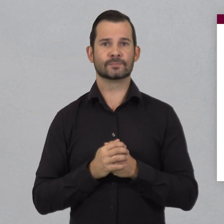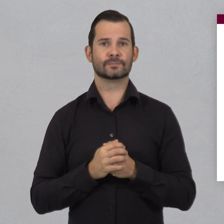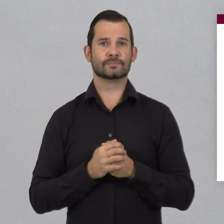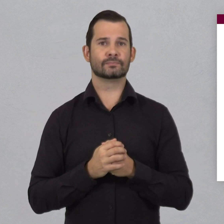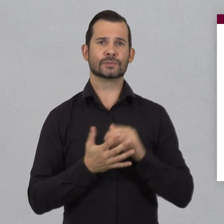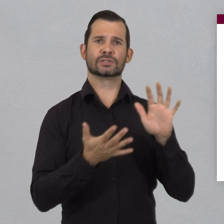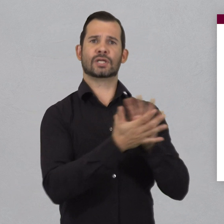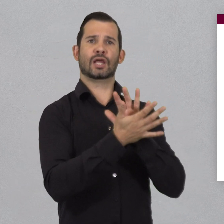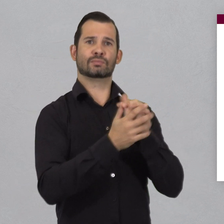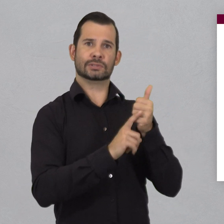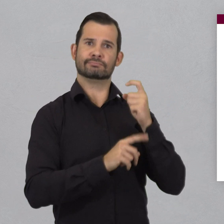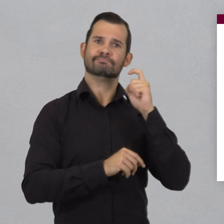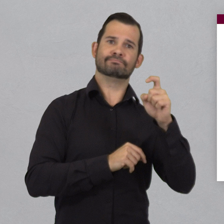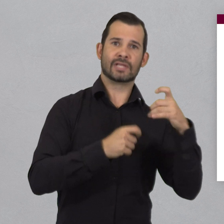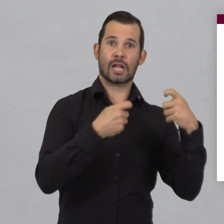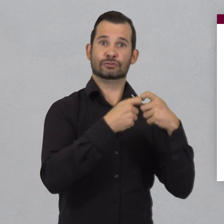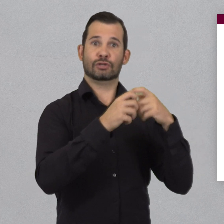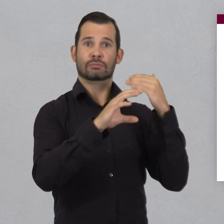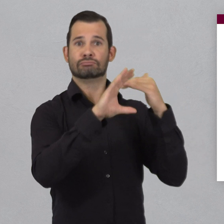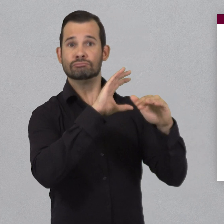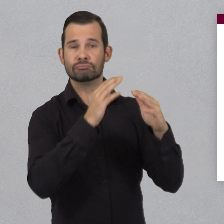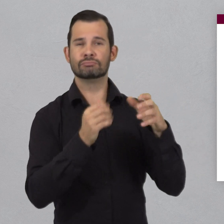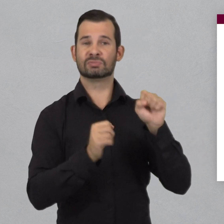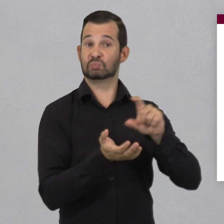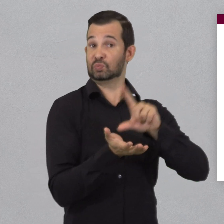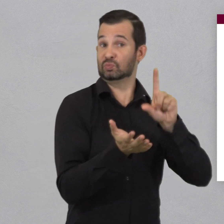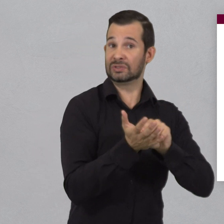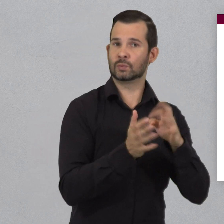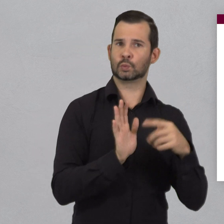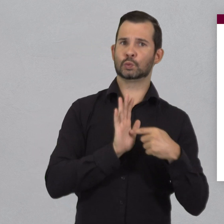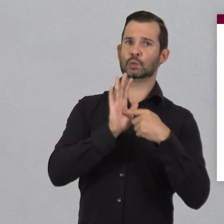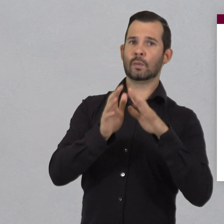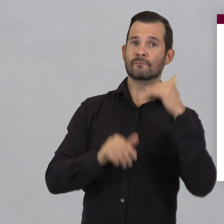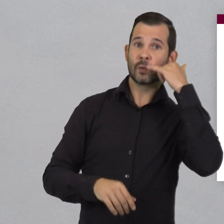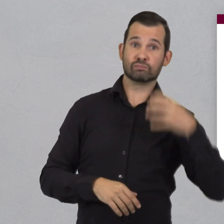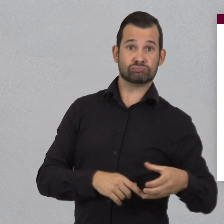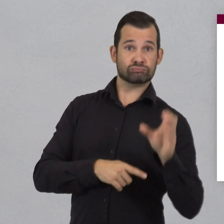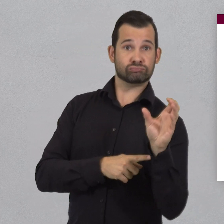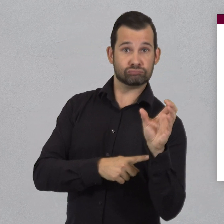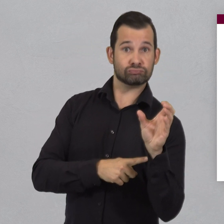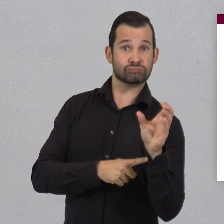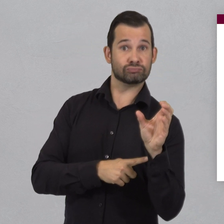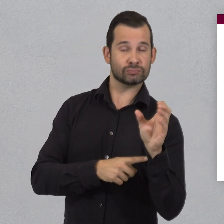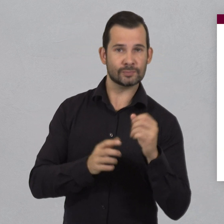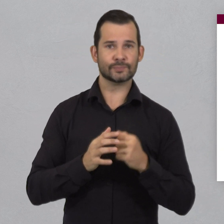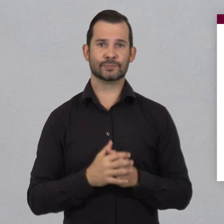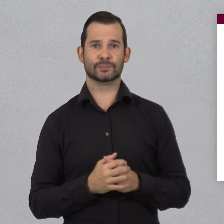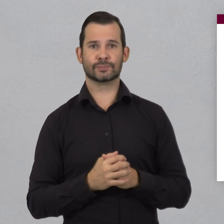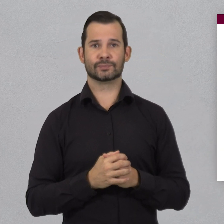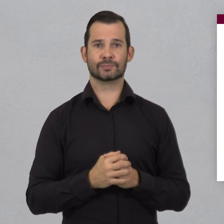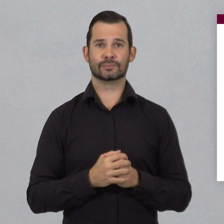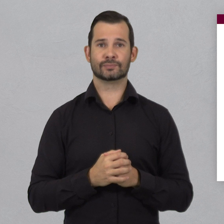• Documents issued electronically (you can print them or show them on a mobile device.)